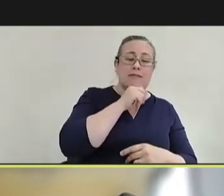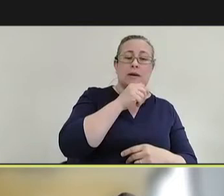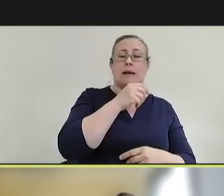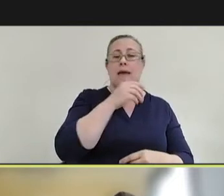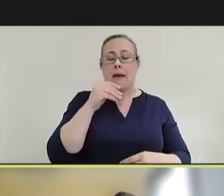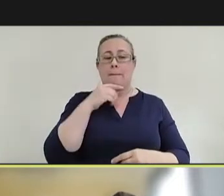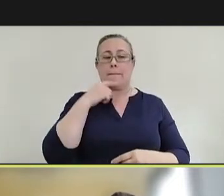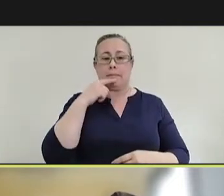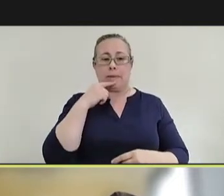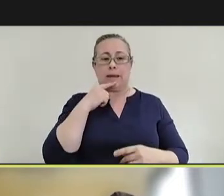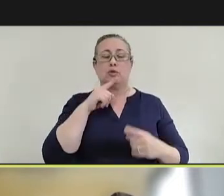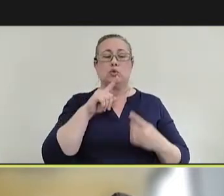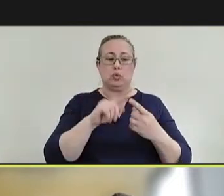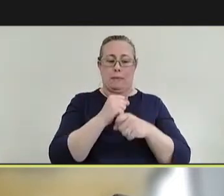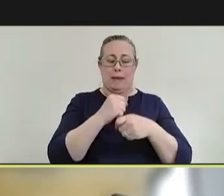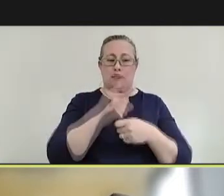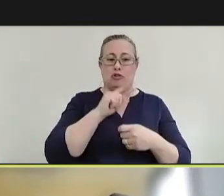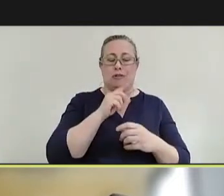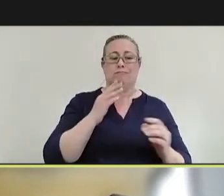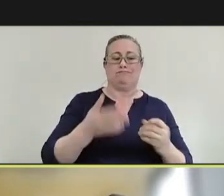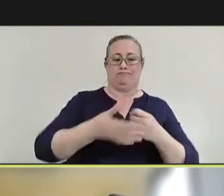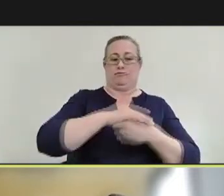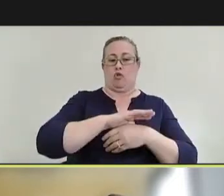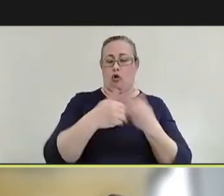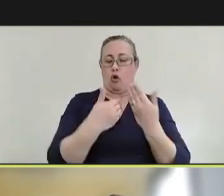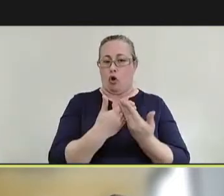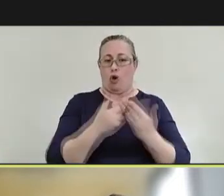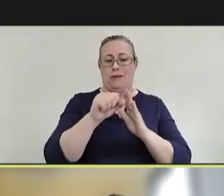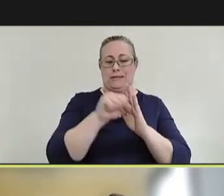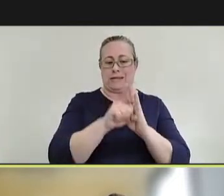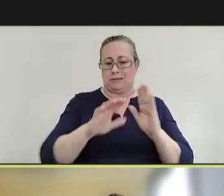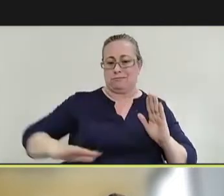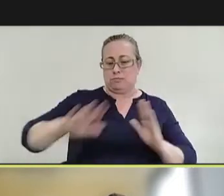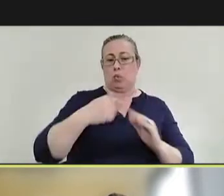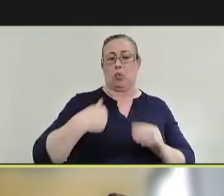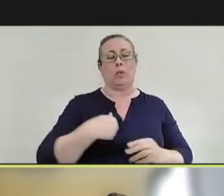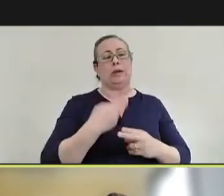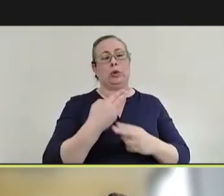all 50 states of the US. What this really means is we used administrative claims data